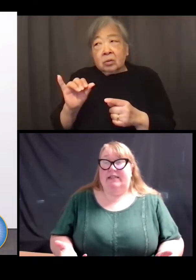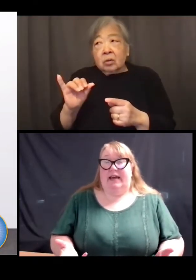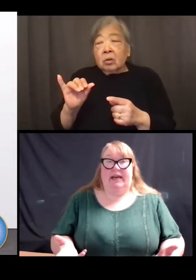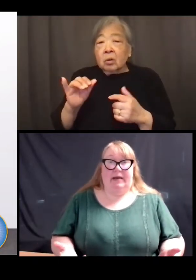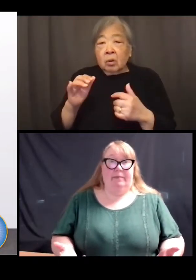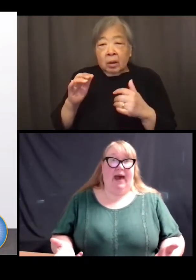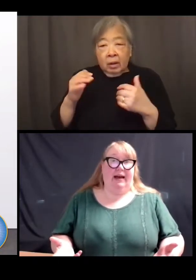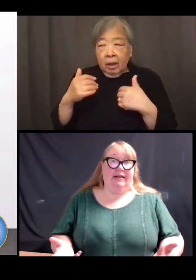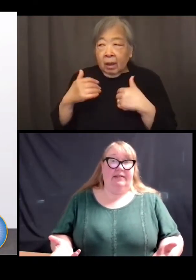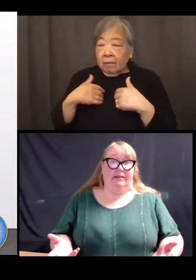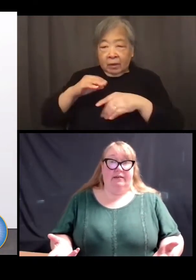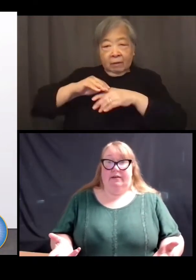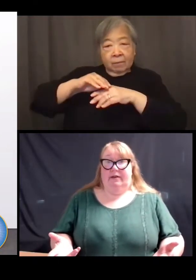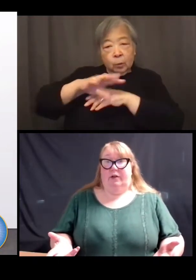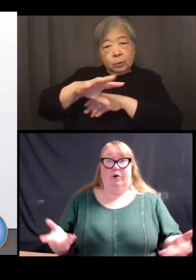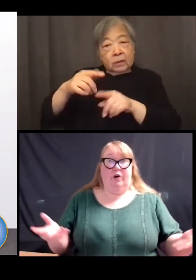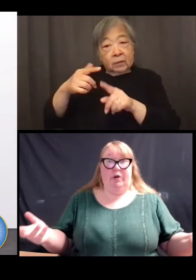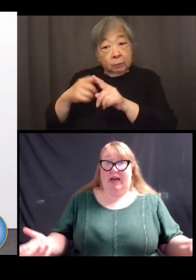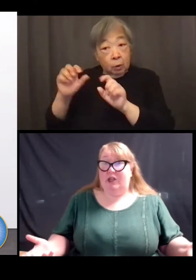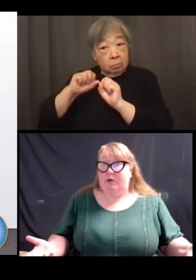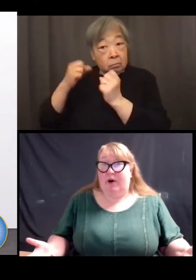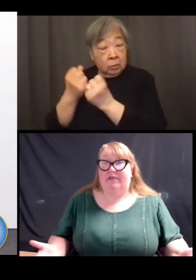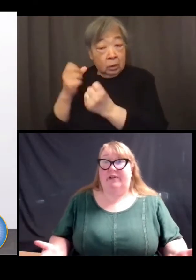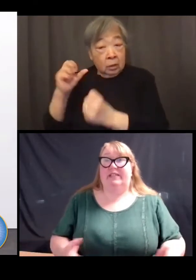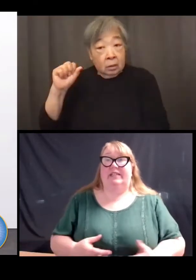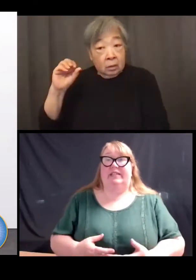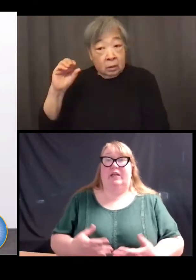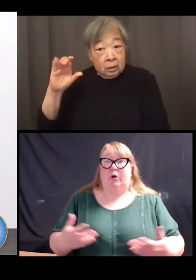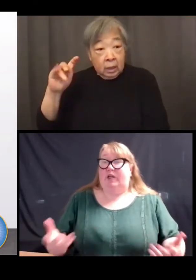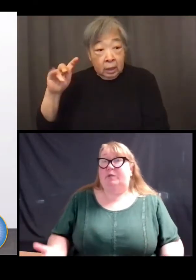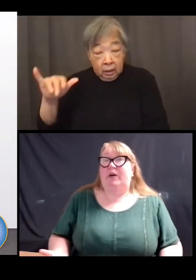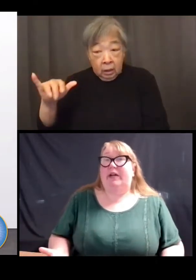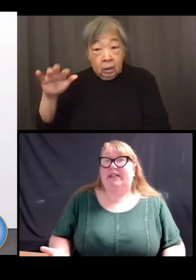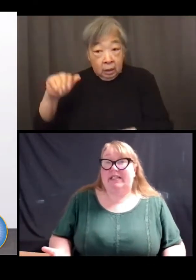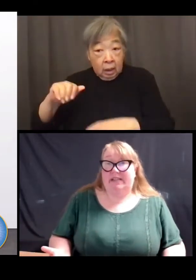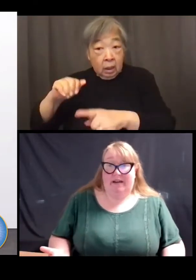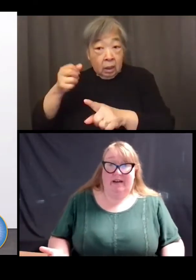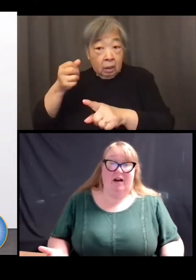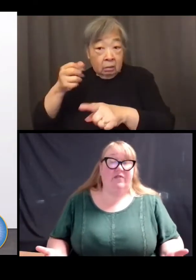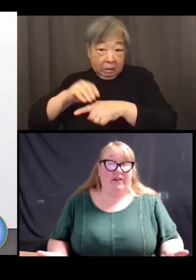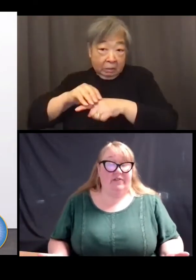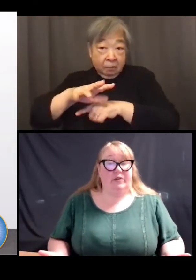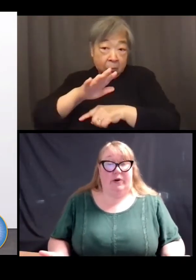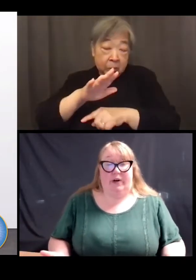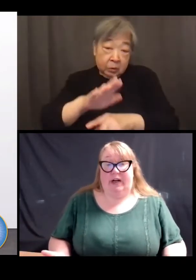that can impact your communication preferences and your experience of deafness or hearing